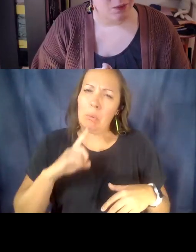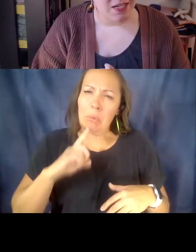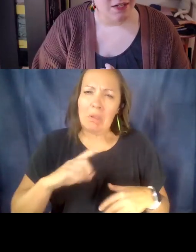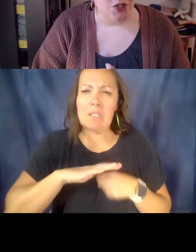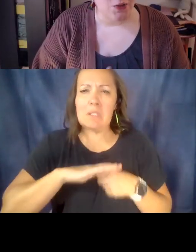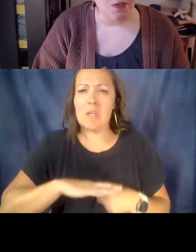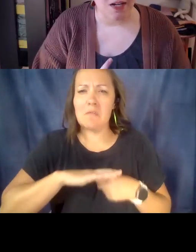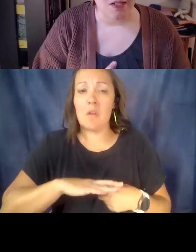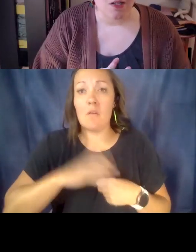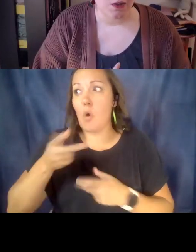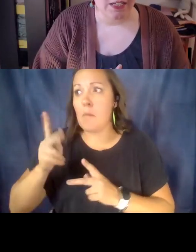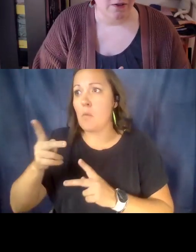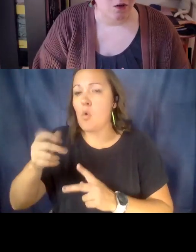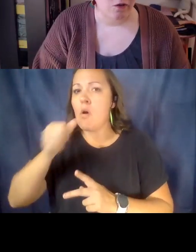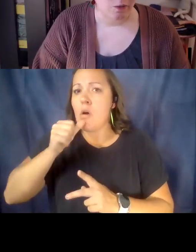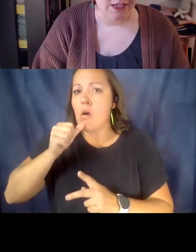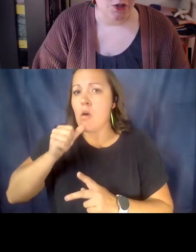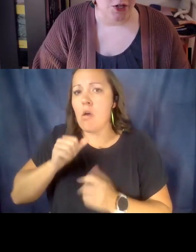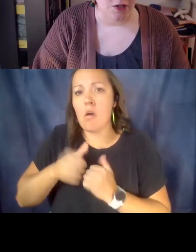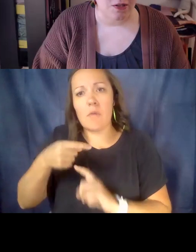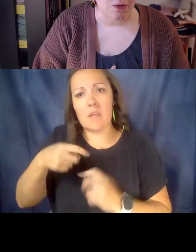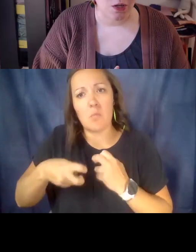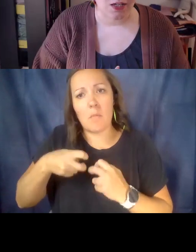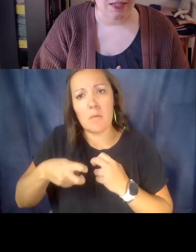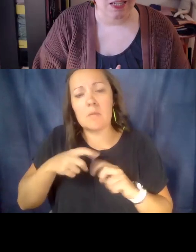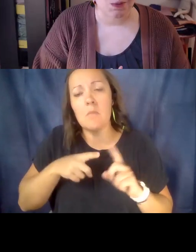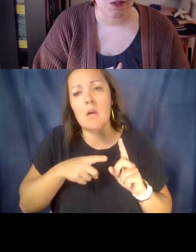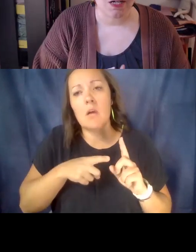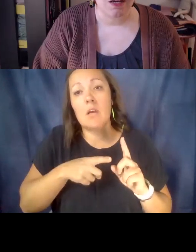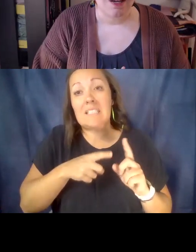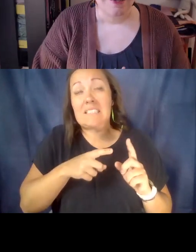with these issues and is also very difficult for practitioners who work in accessibility to